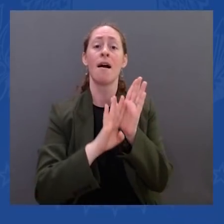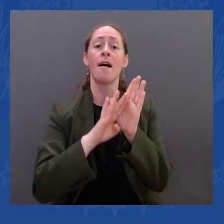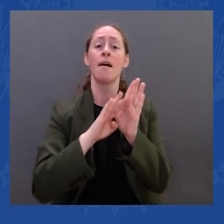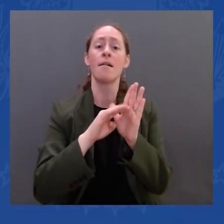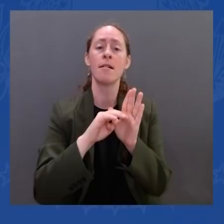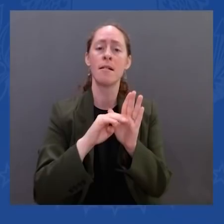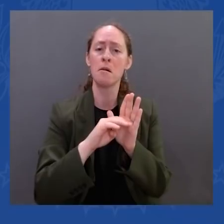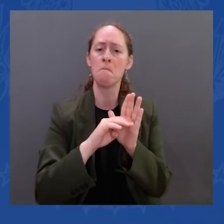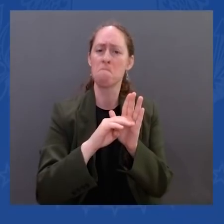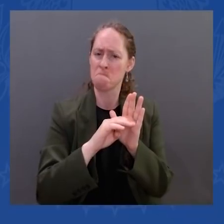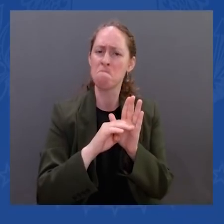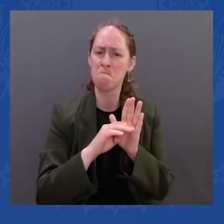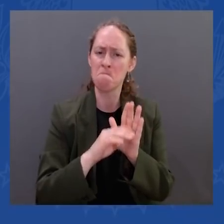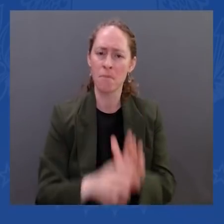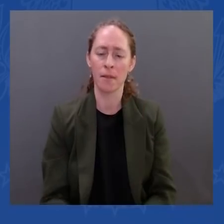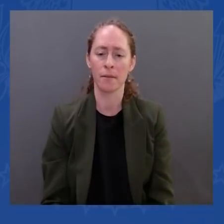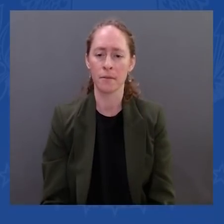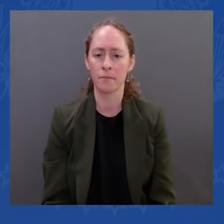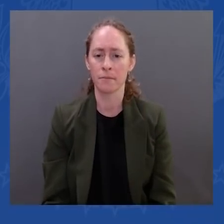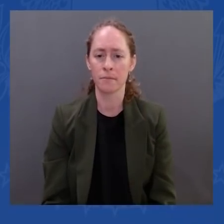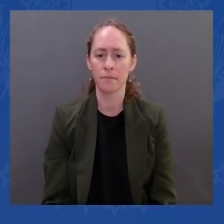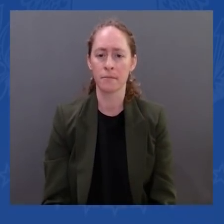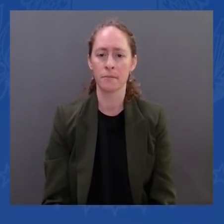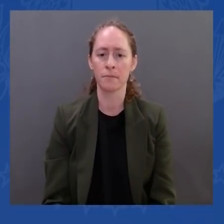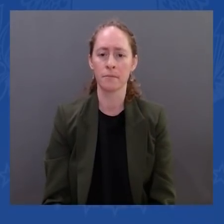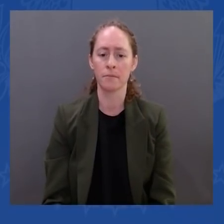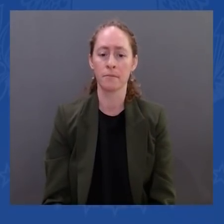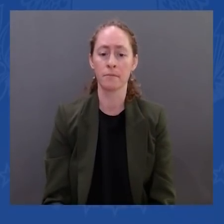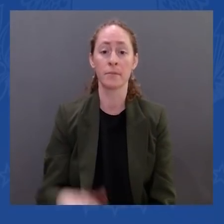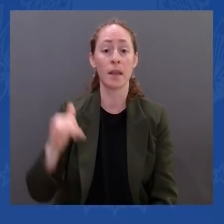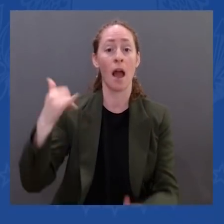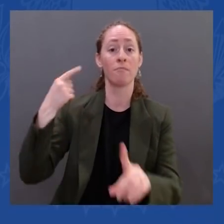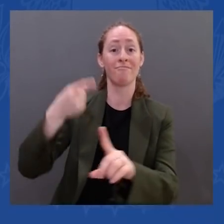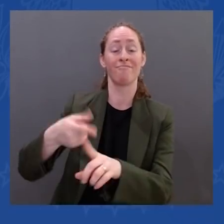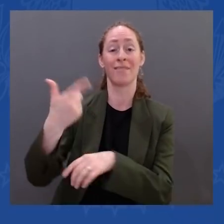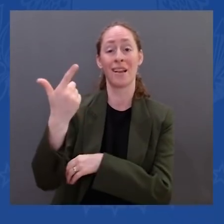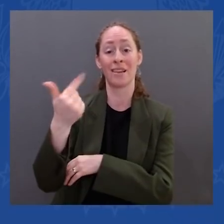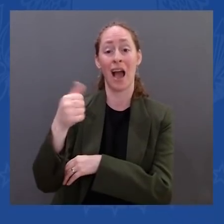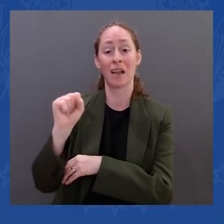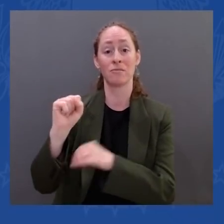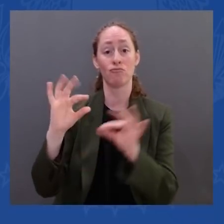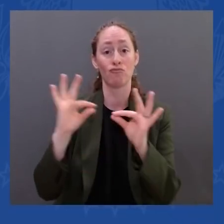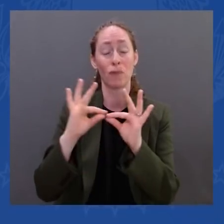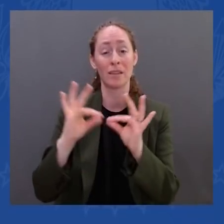we're going through an incredible transition that is taking place that, God willing, when it's over,